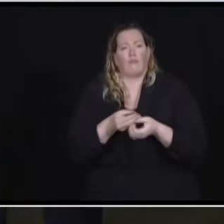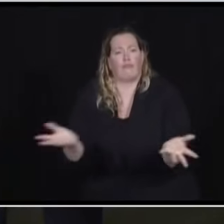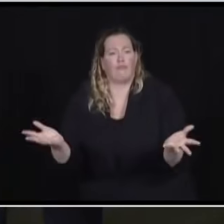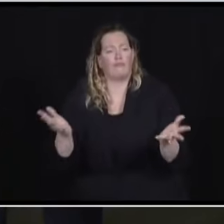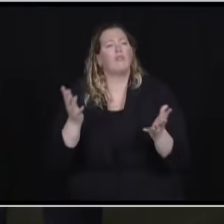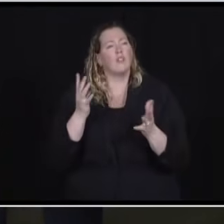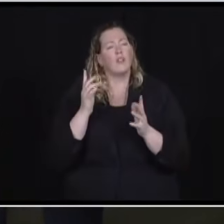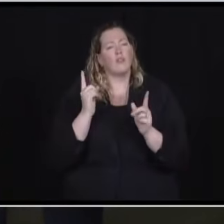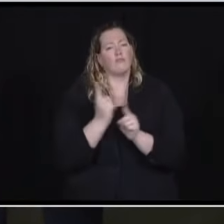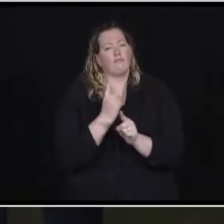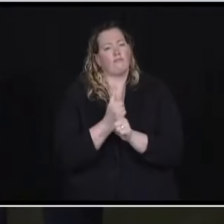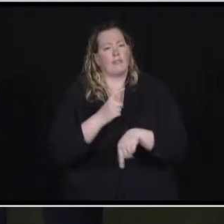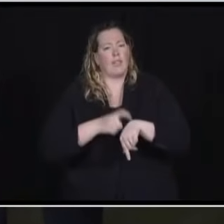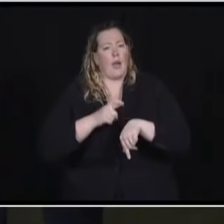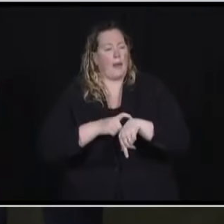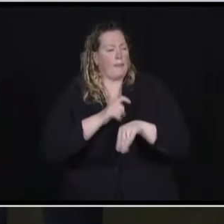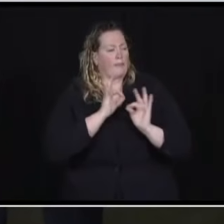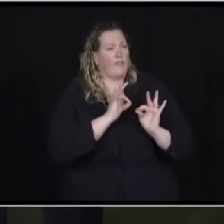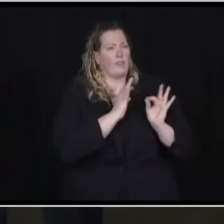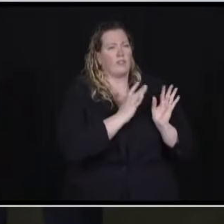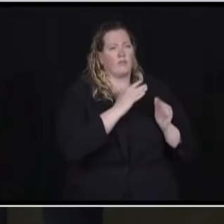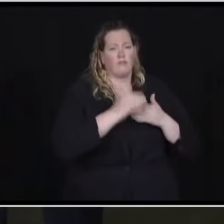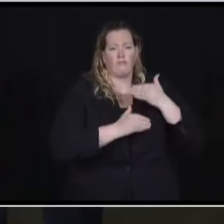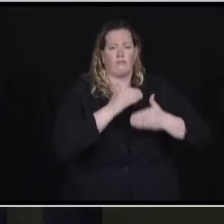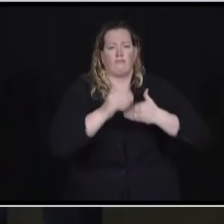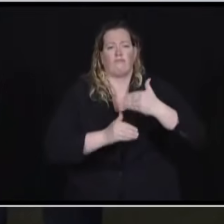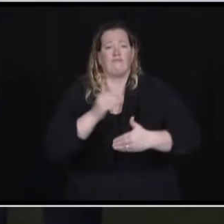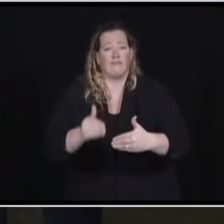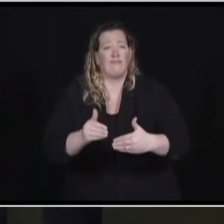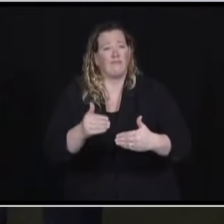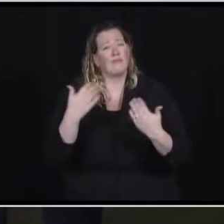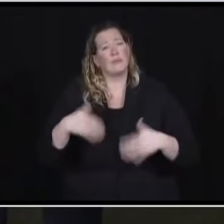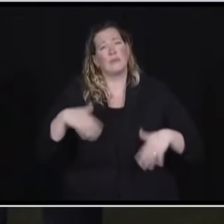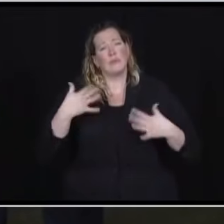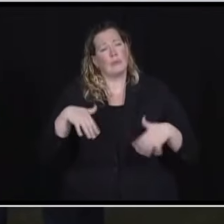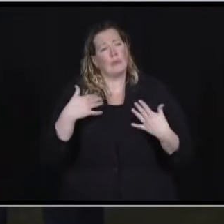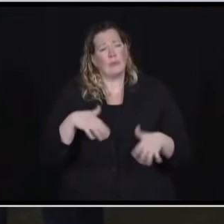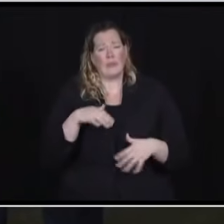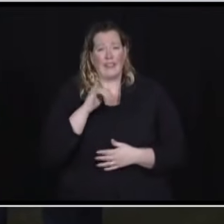Ontario is ready to receive, store, and administer the vaccines in an ethical timely and